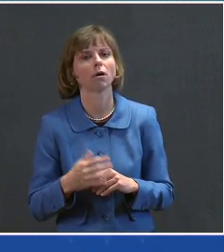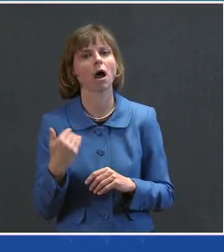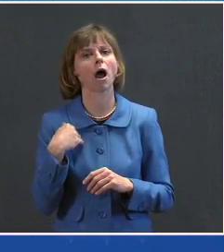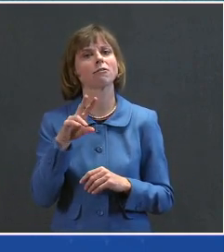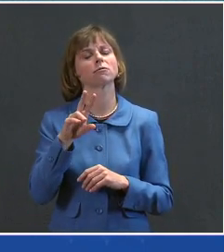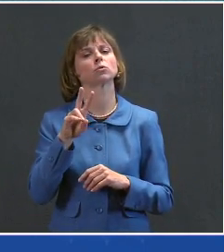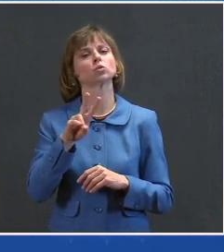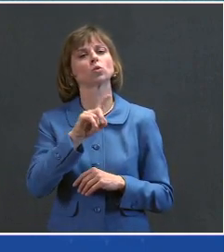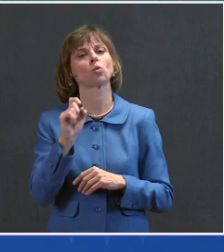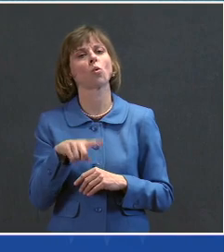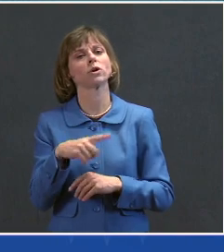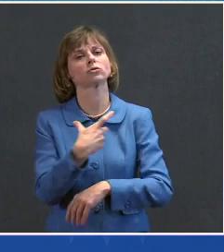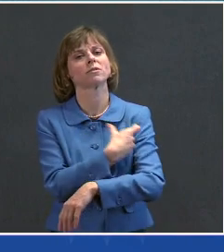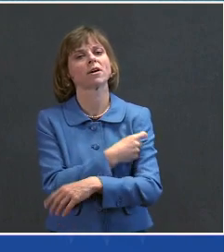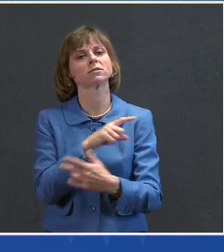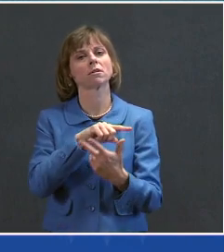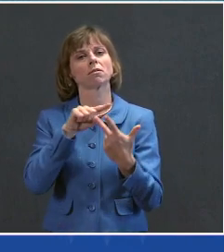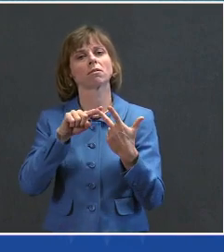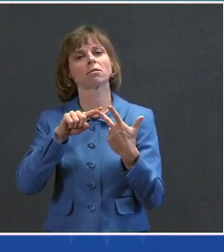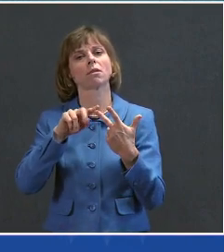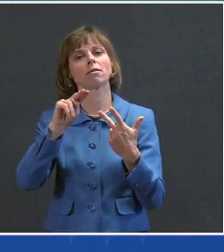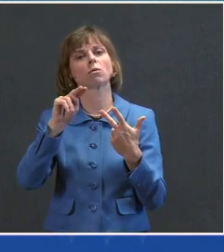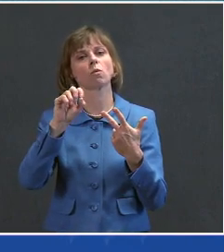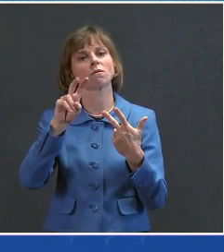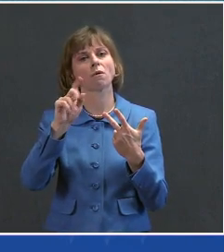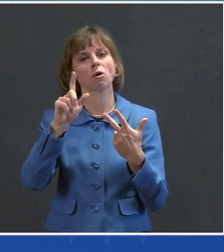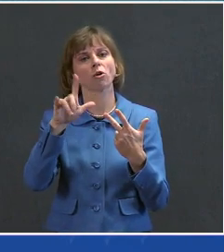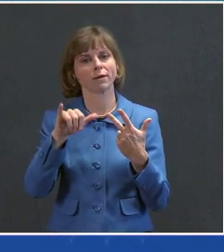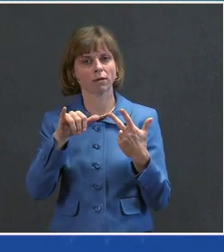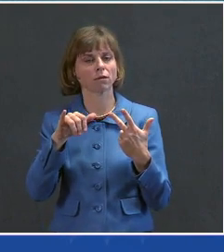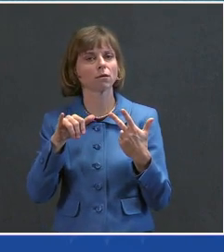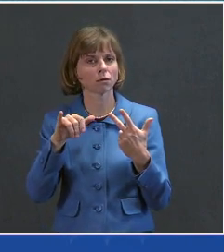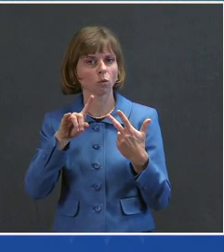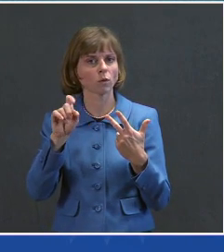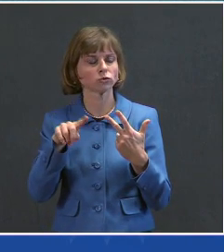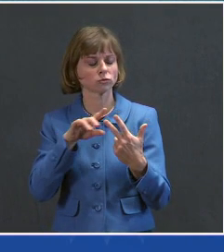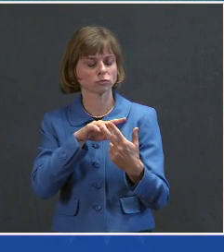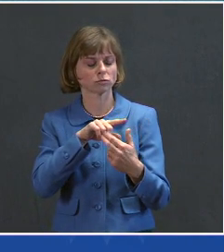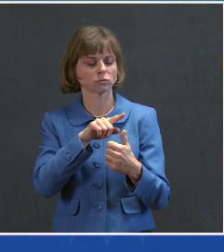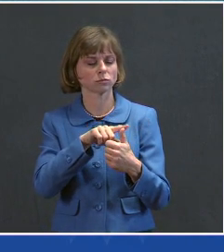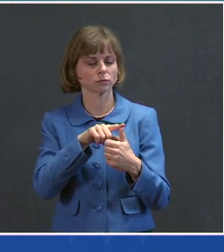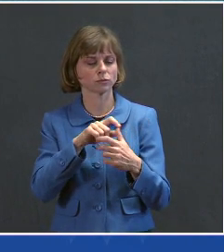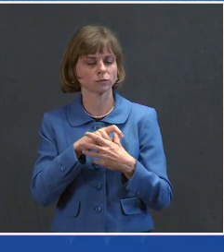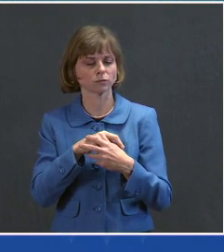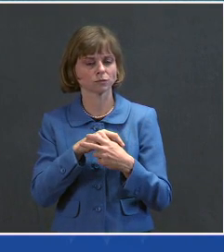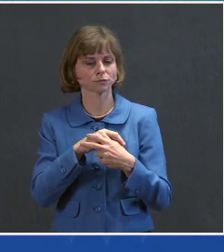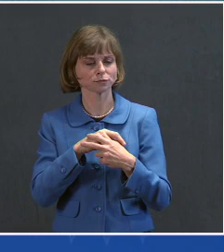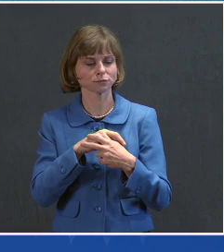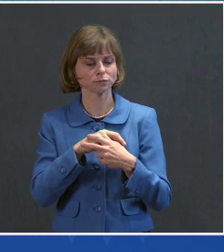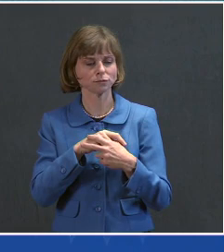and then a Navalny question, if I may. On the timing of the administration's efforts